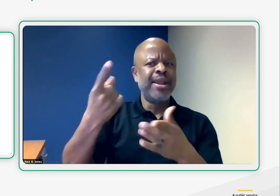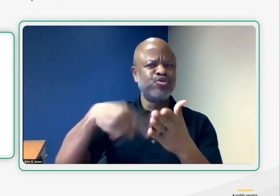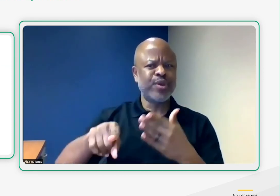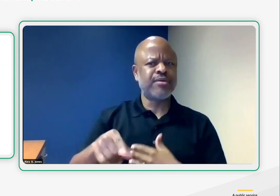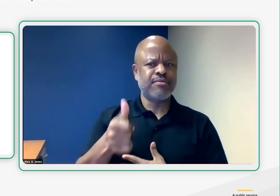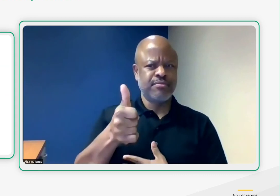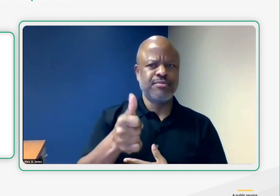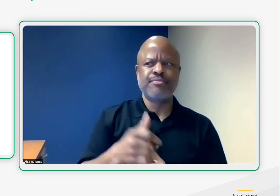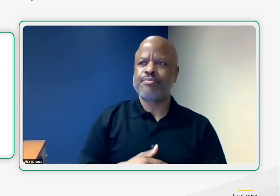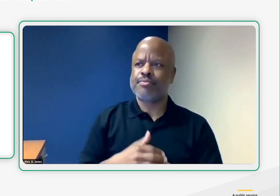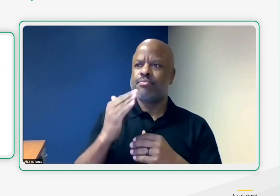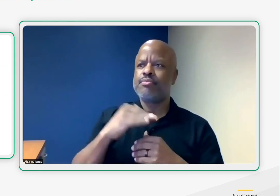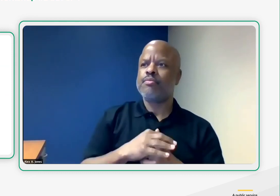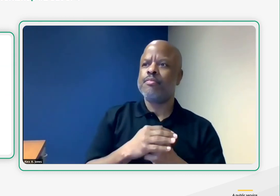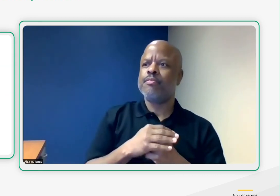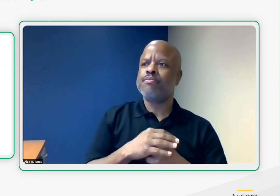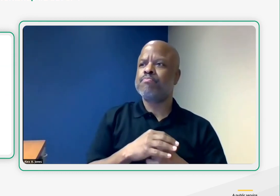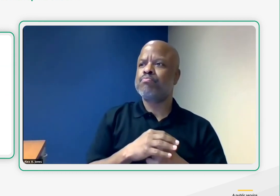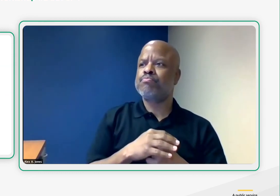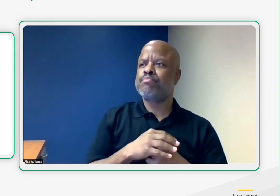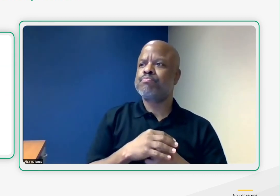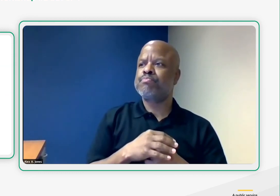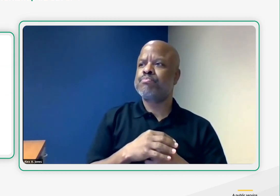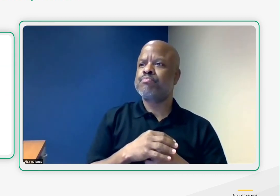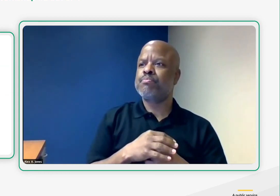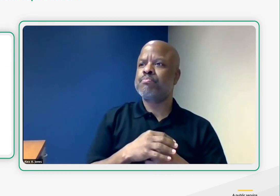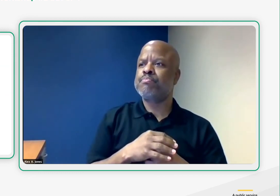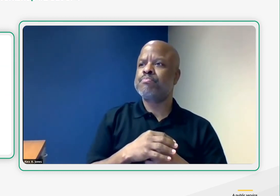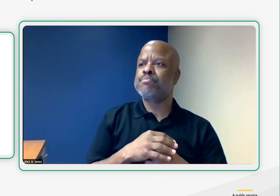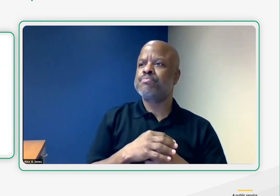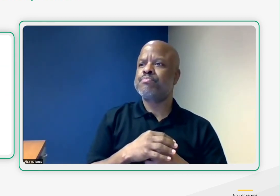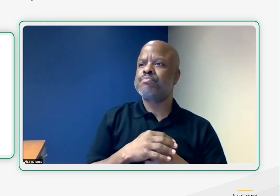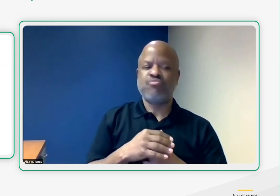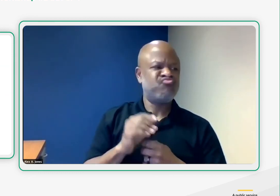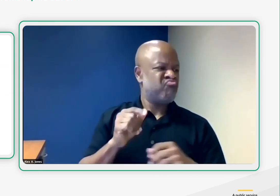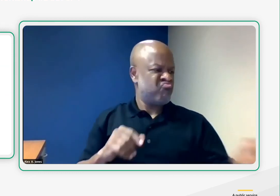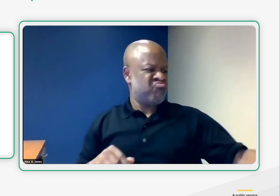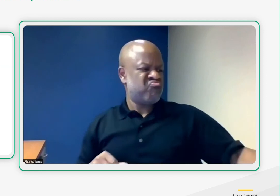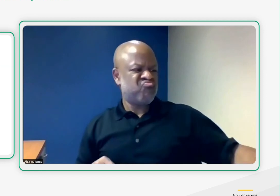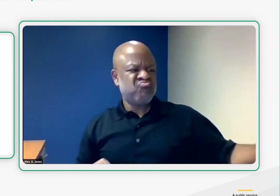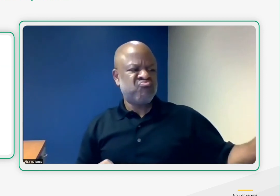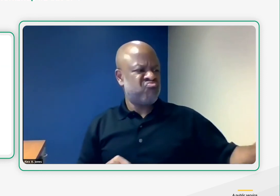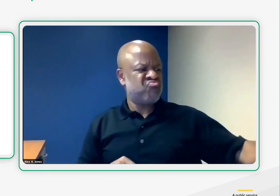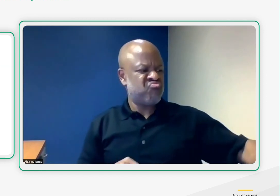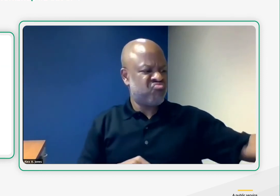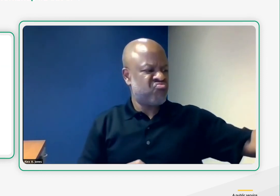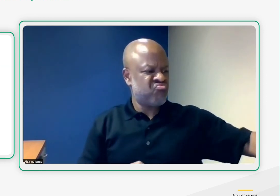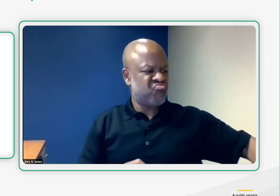We'll get into it.